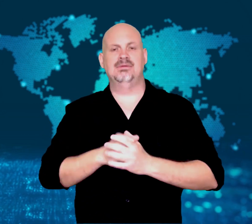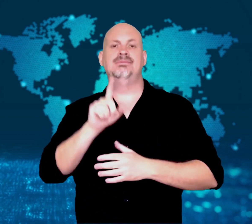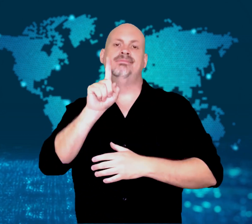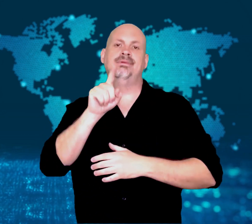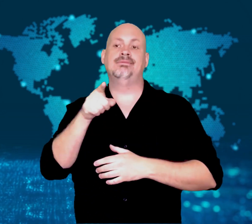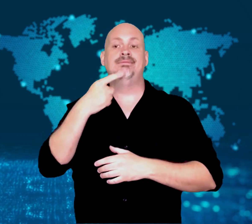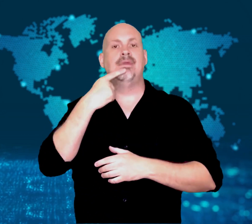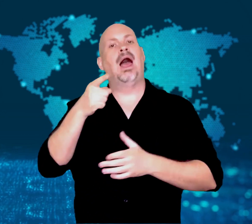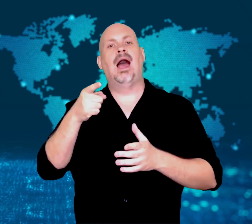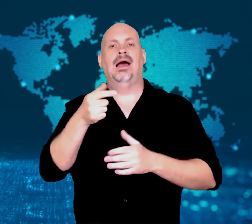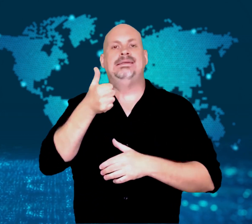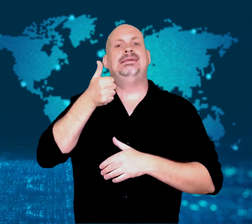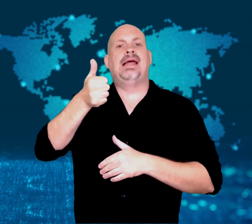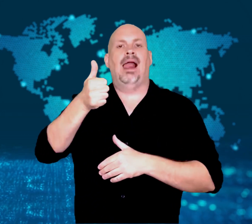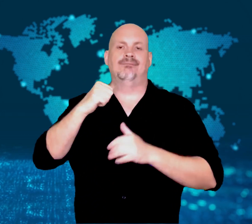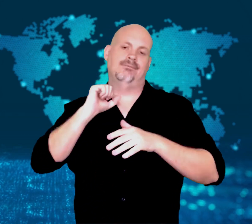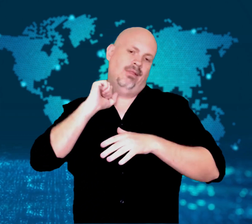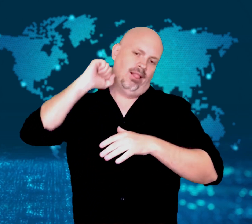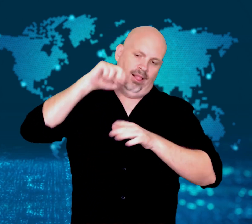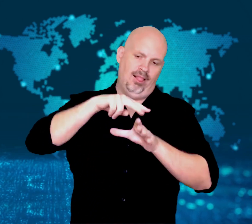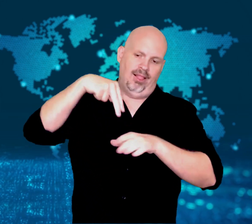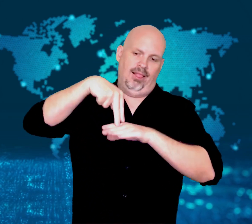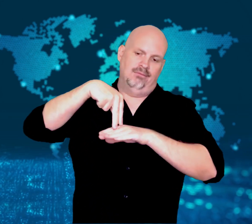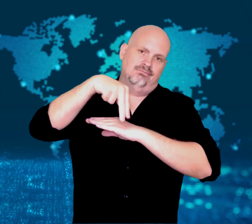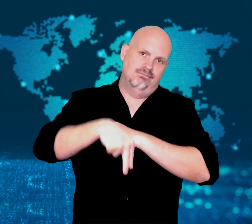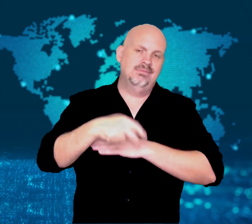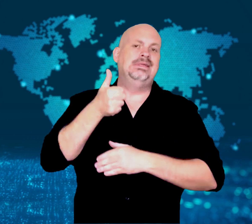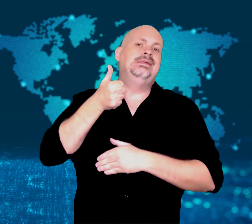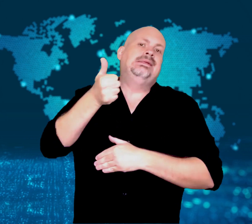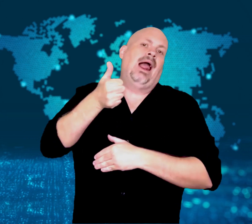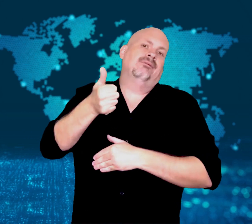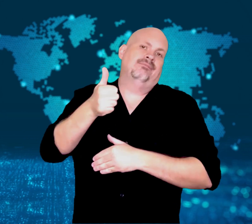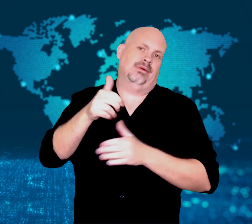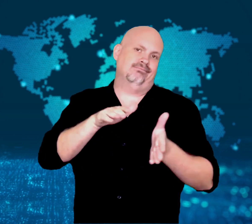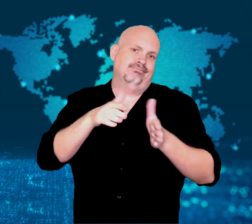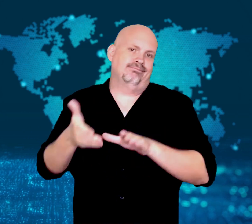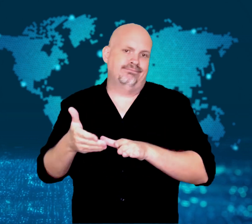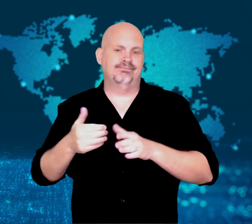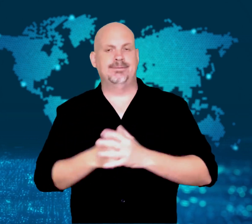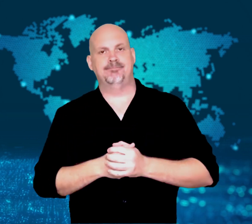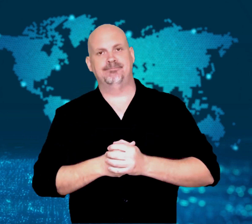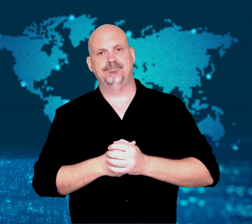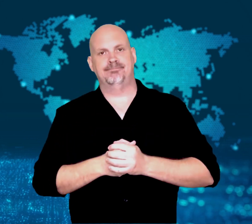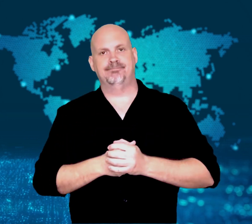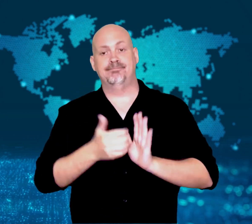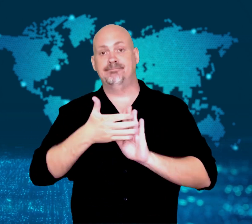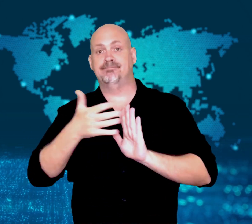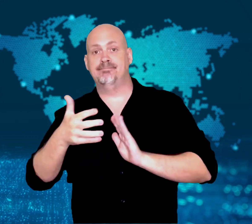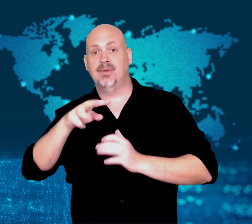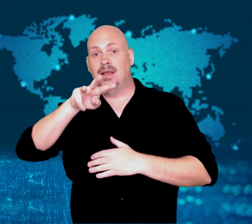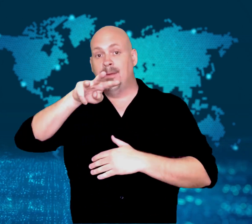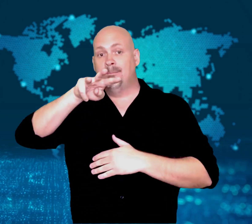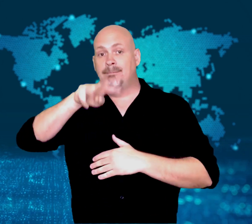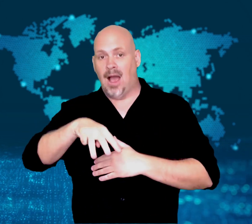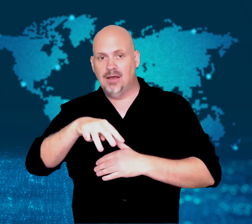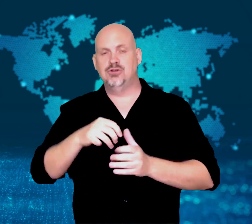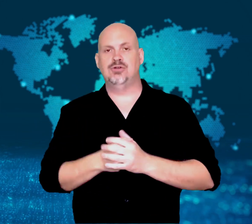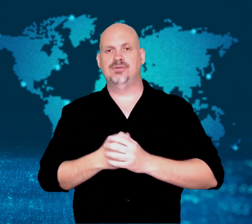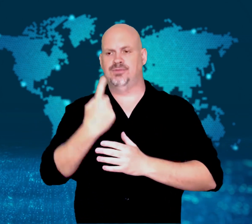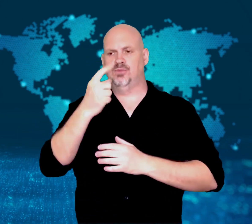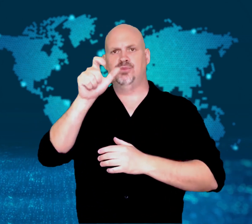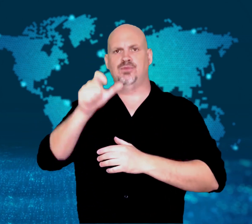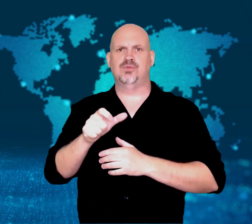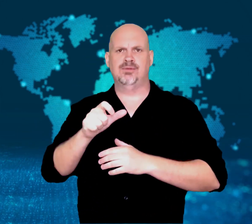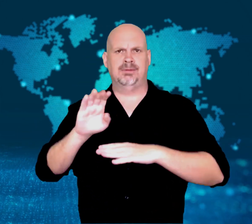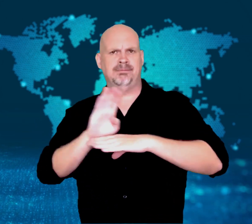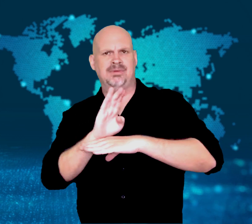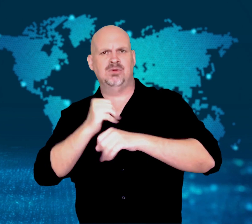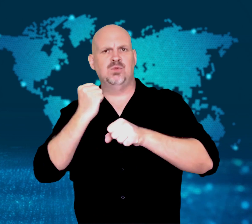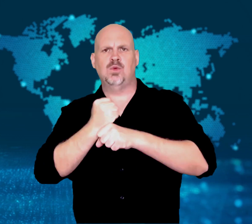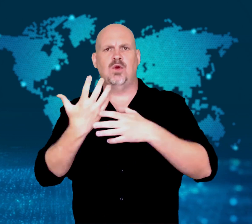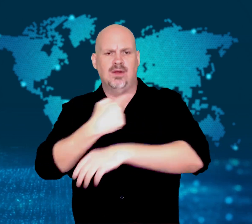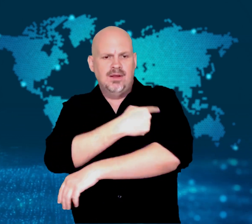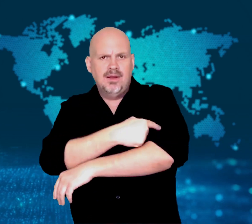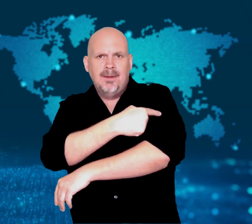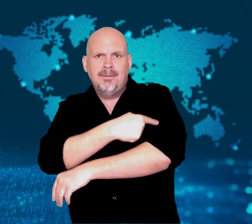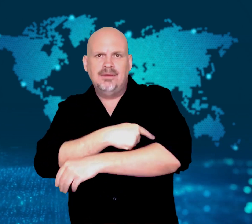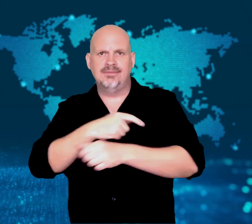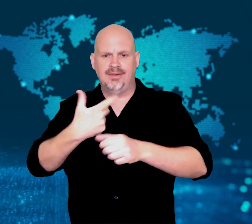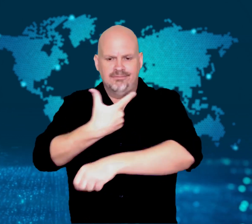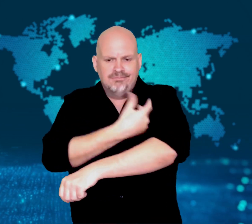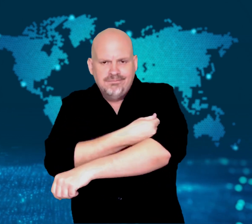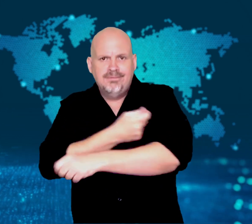In March, a medical supplies business owner, Vasily Melnikov,